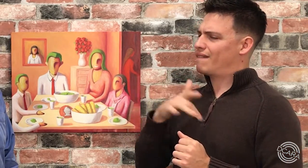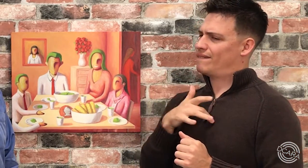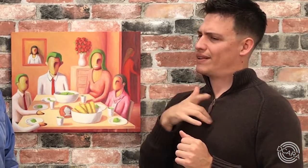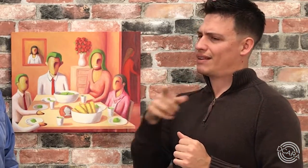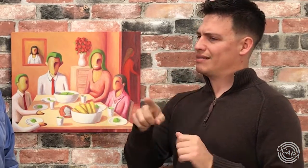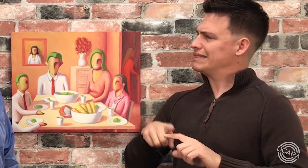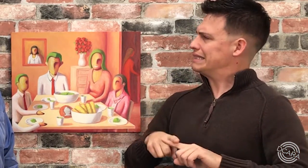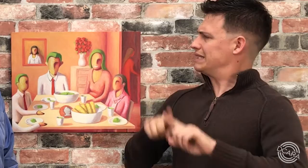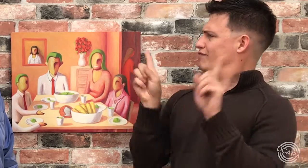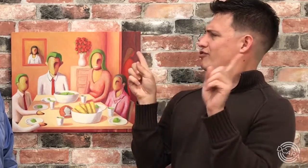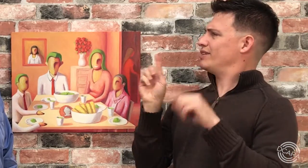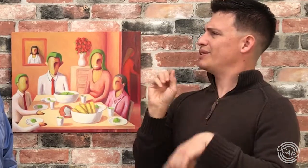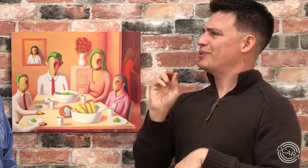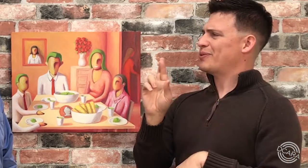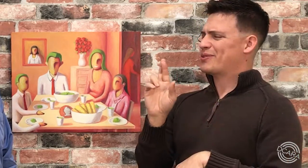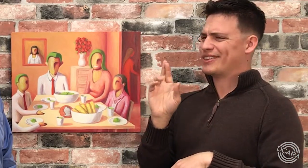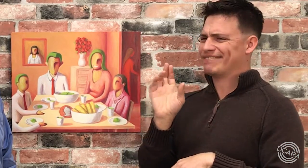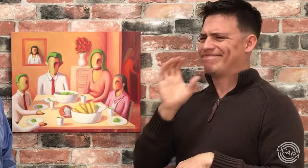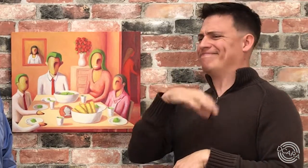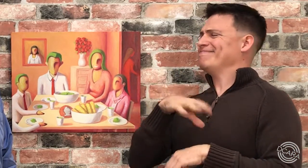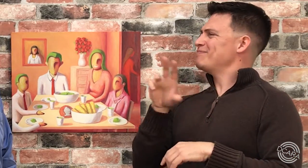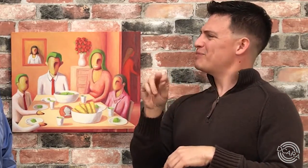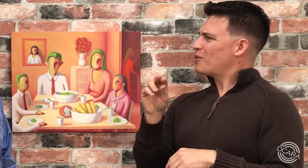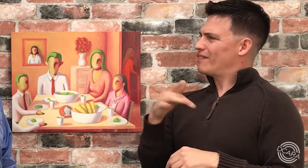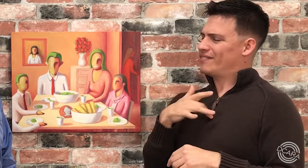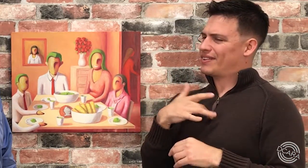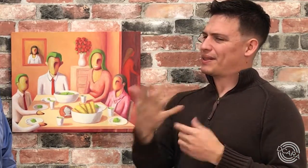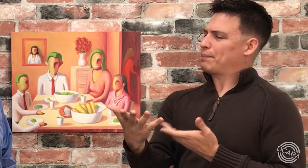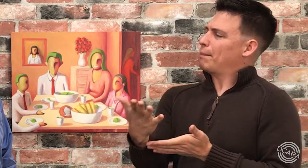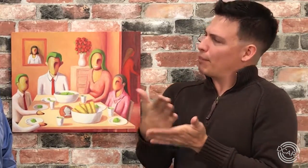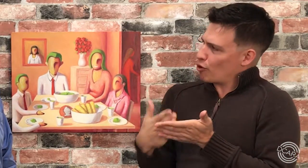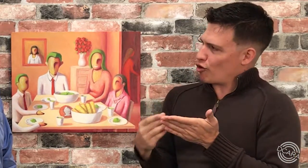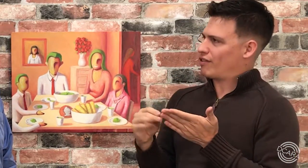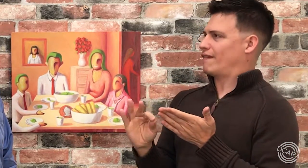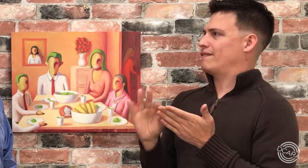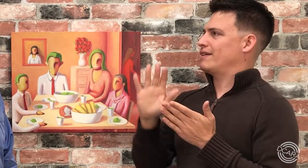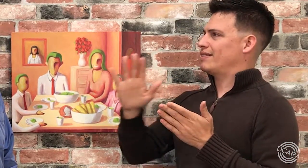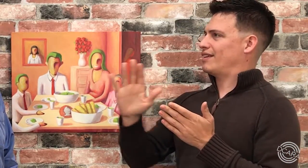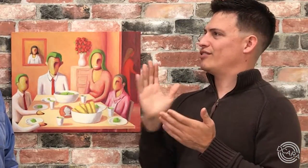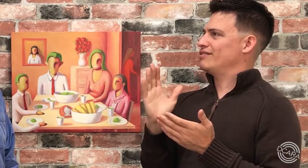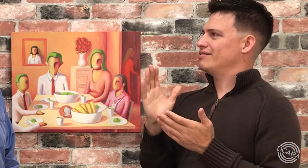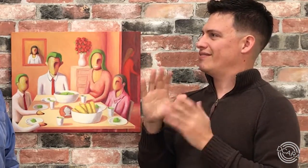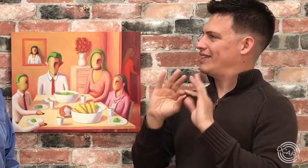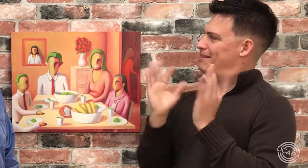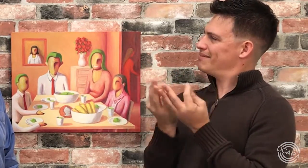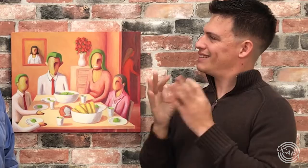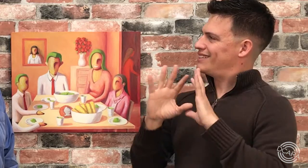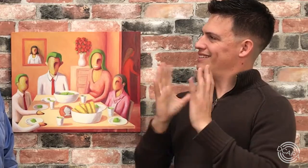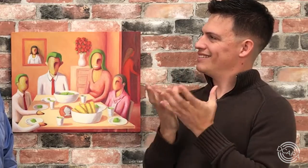So that their child does not feel different or strange. They feel a part of their family.